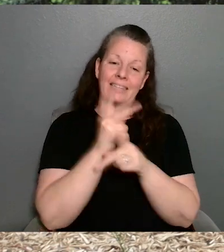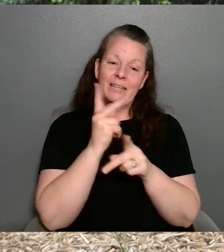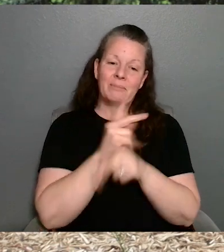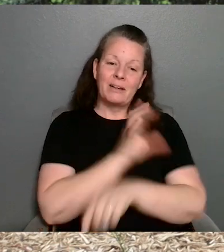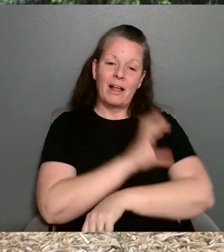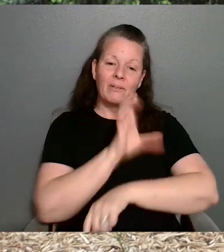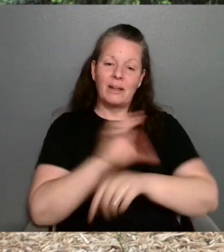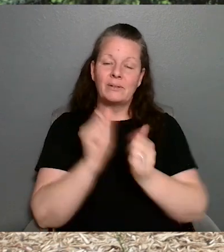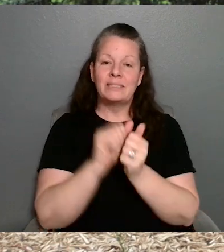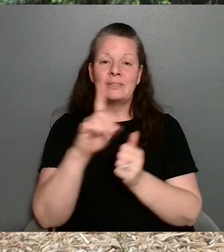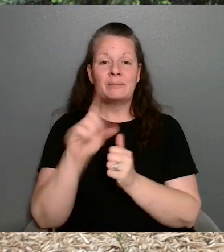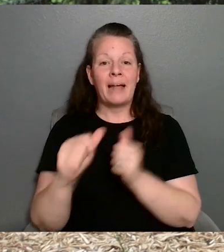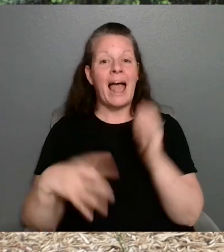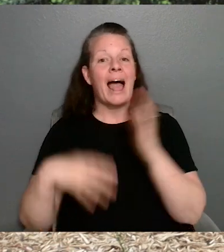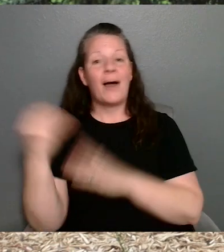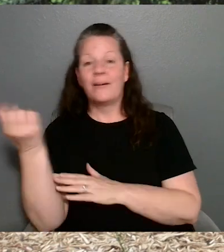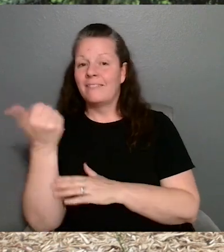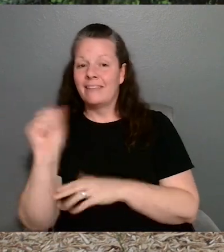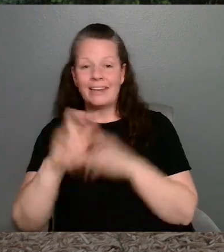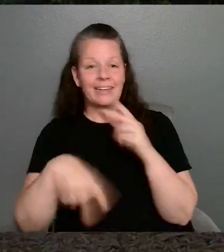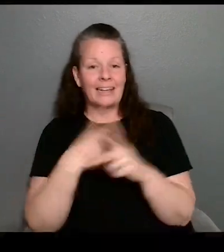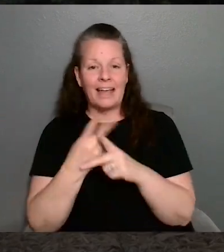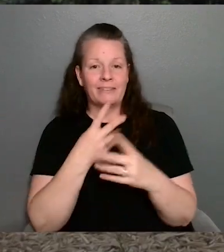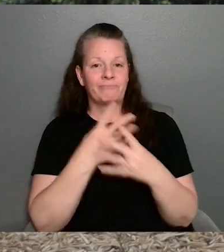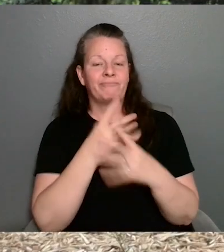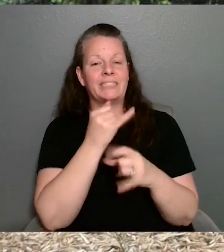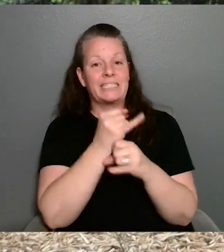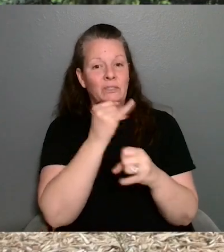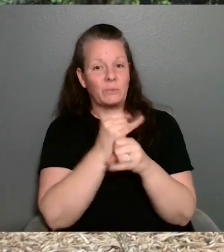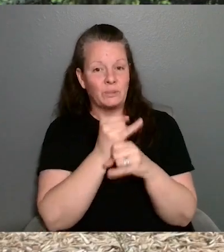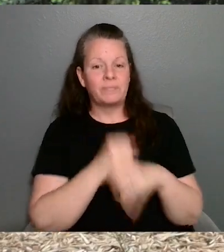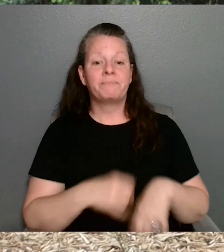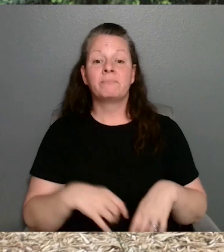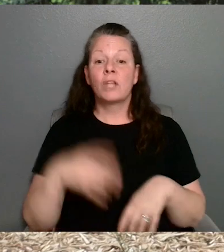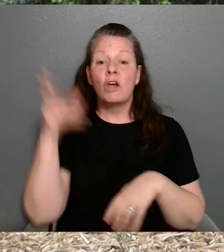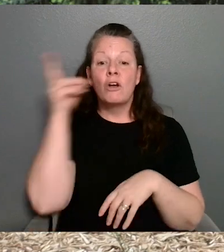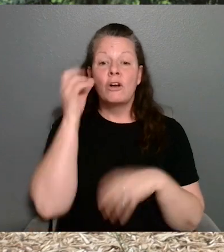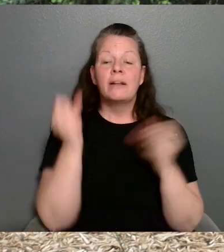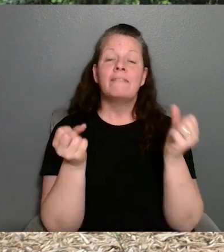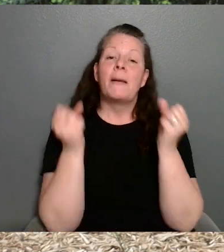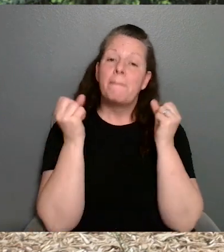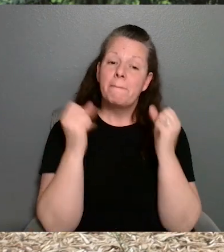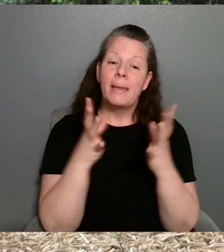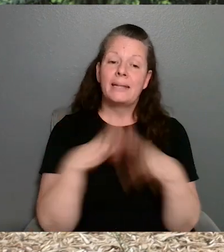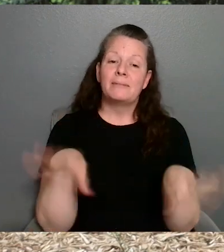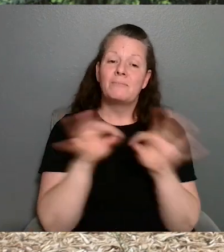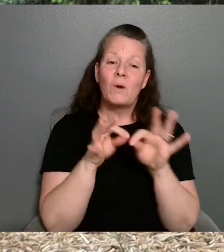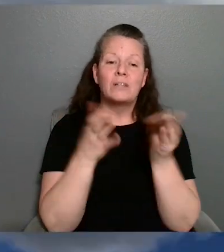with disabilities out of any kind of institution. Having heard about some of the many important services